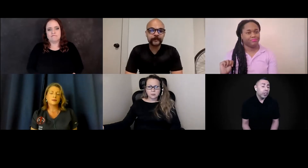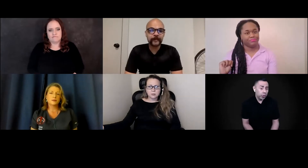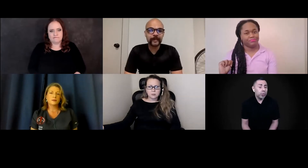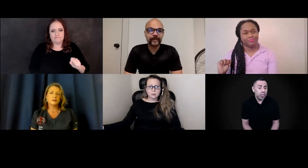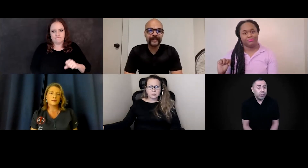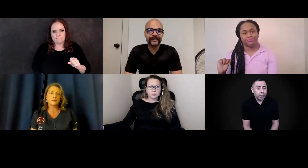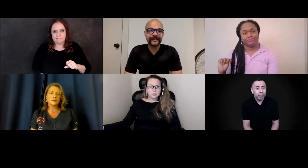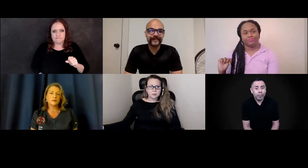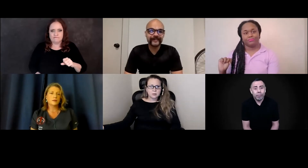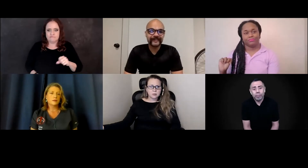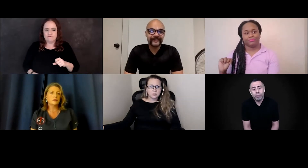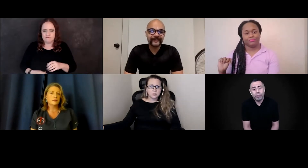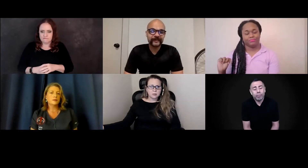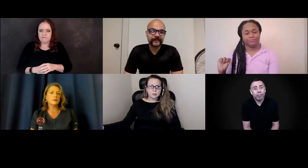of code switching.